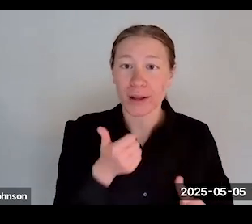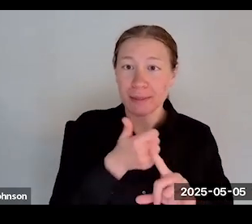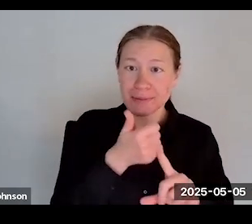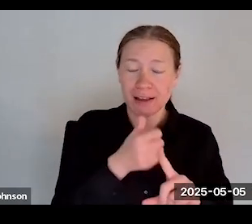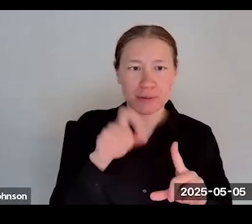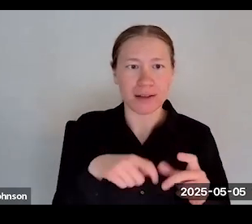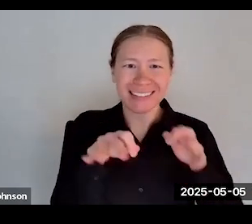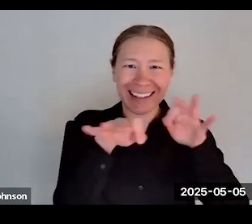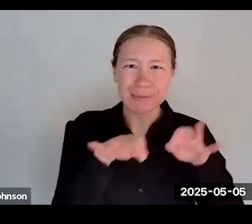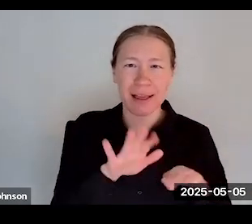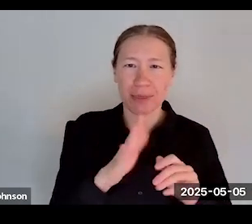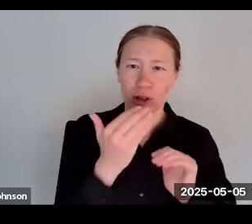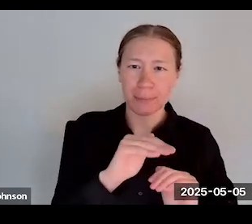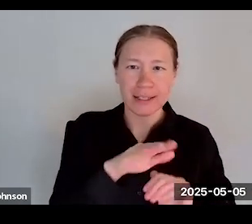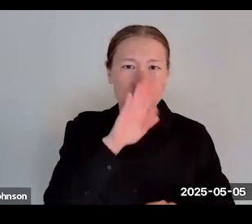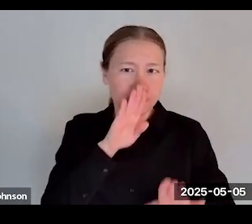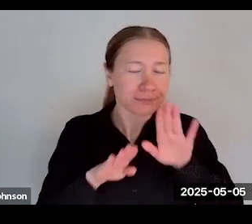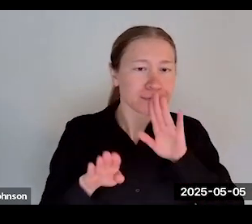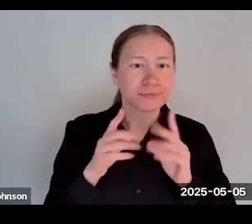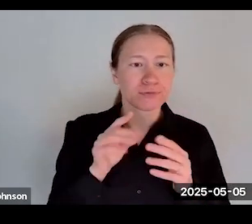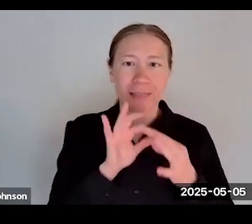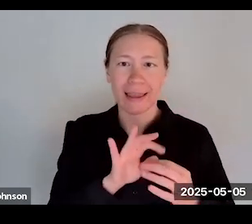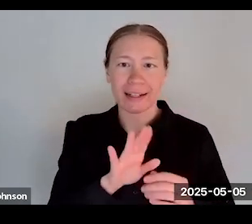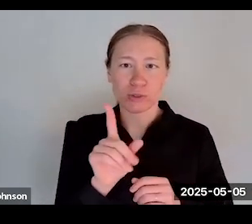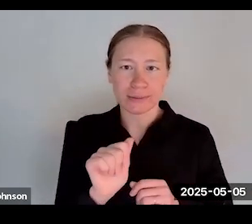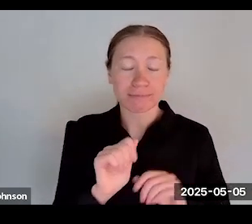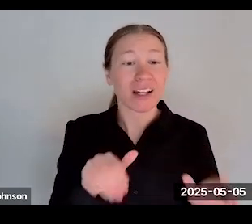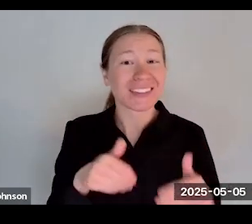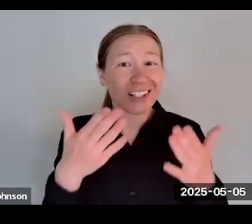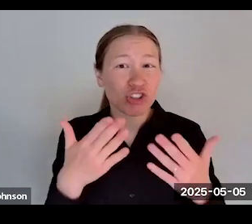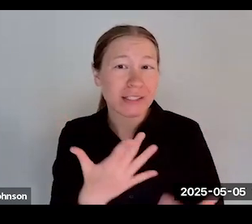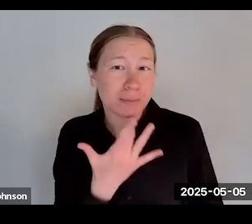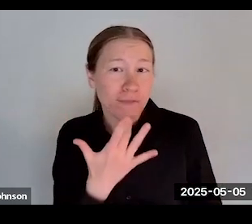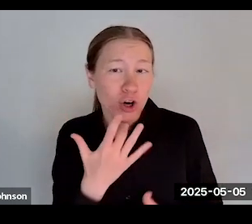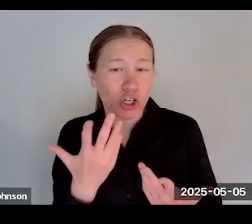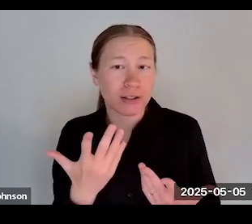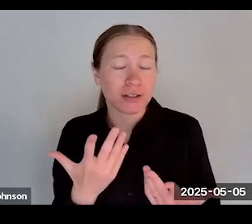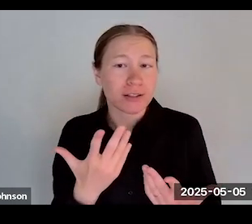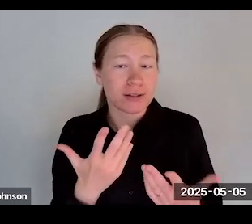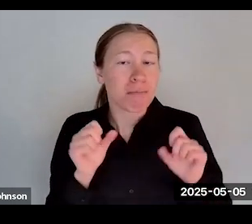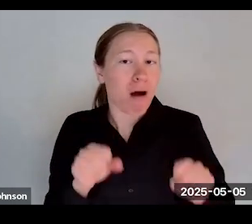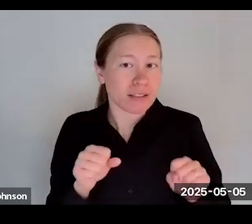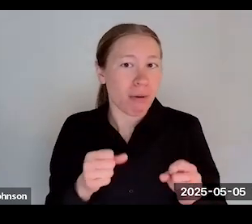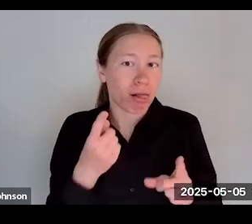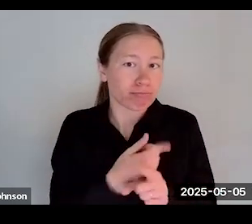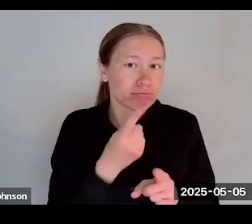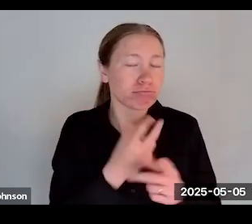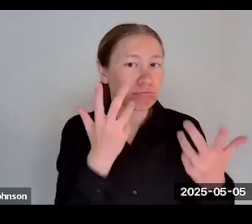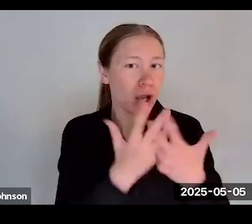they face due to their disability, and it suggests preferred accommodations while still being open to alternatives. Keeping in mind,